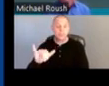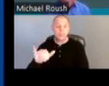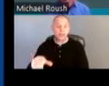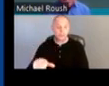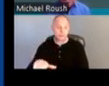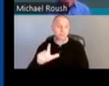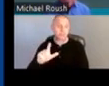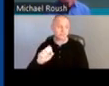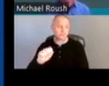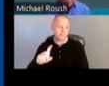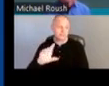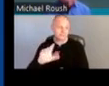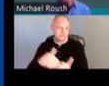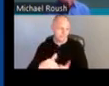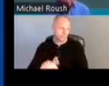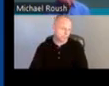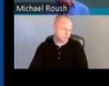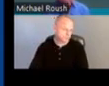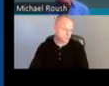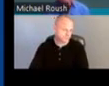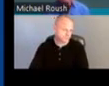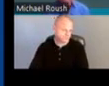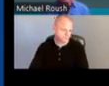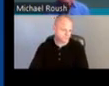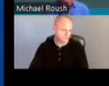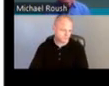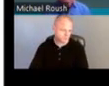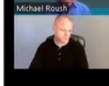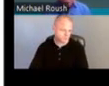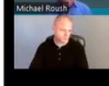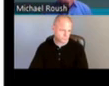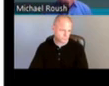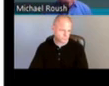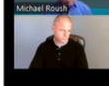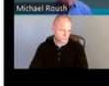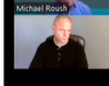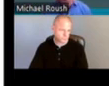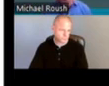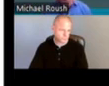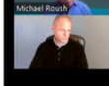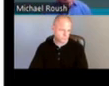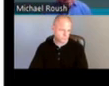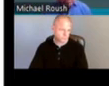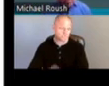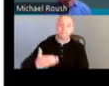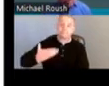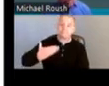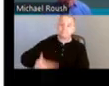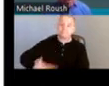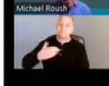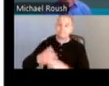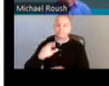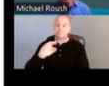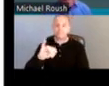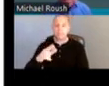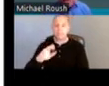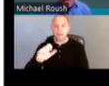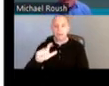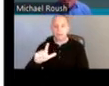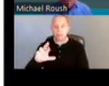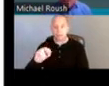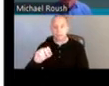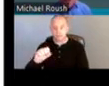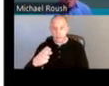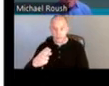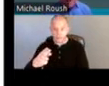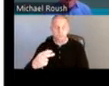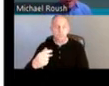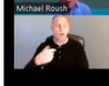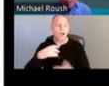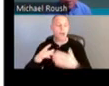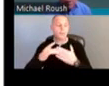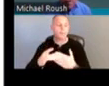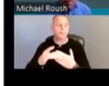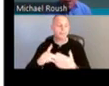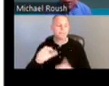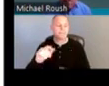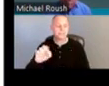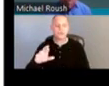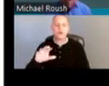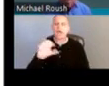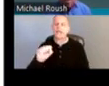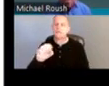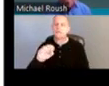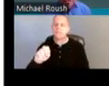Next slide. My name is Michael Roush. I'm a LEAD Center subject matter expert and director